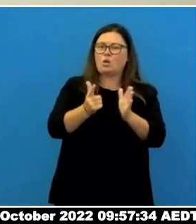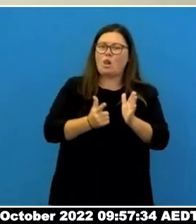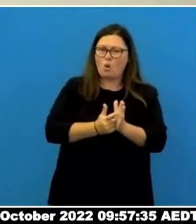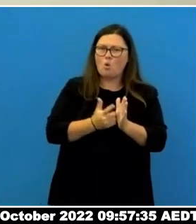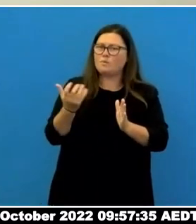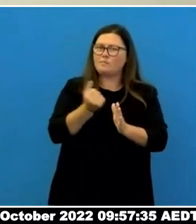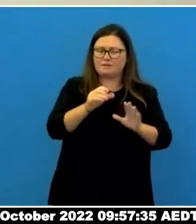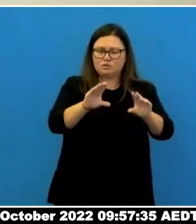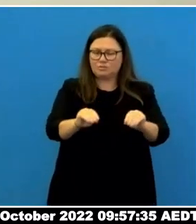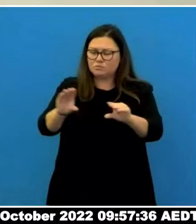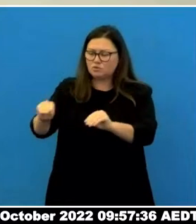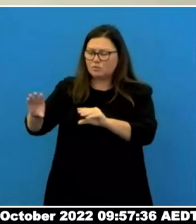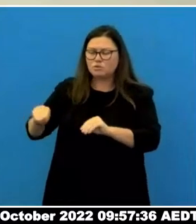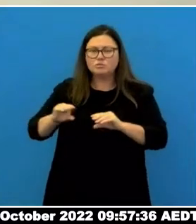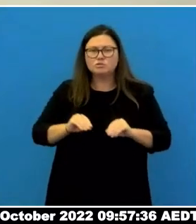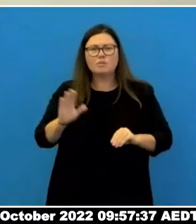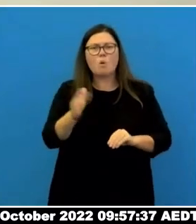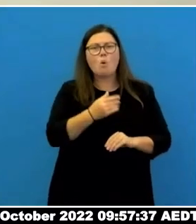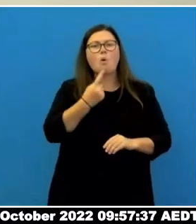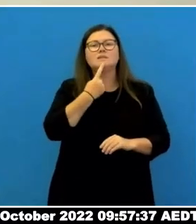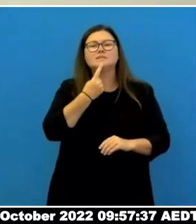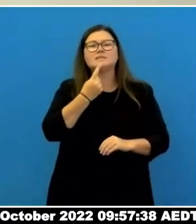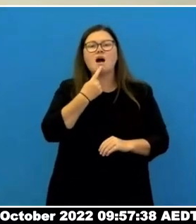The legislation makes it unlawful to discriminate against a person